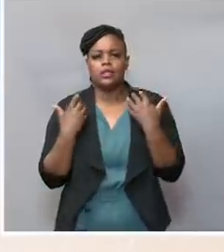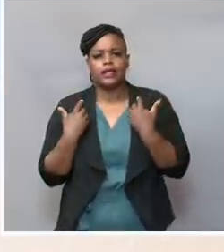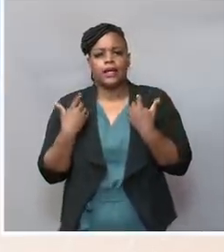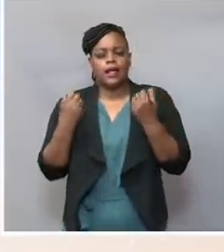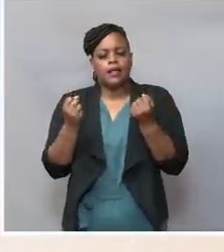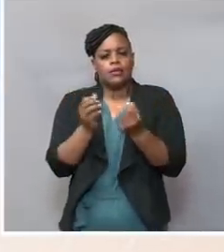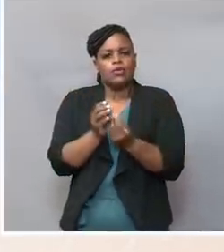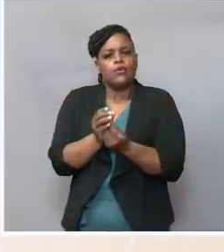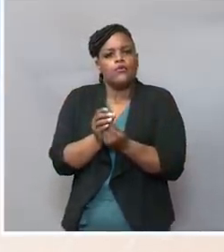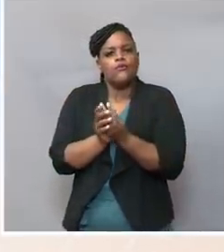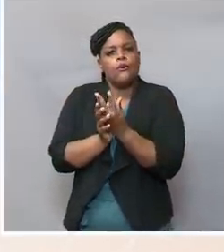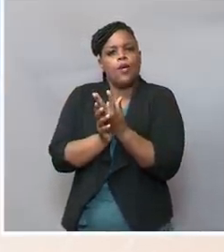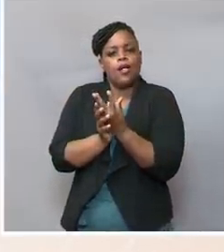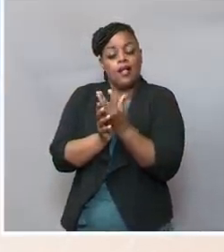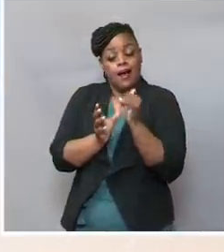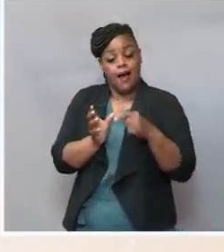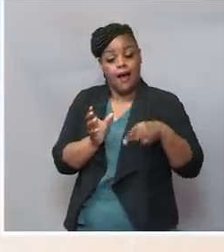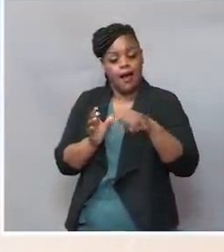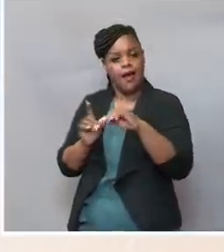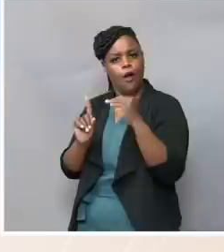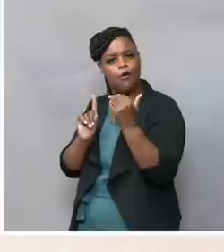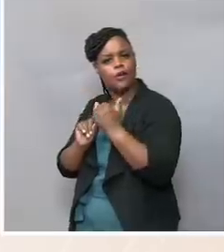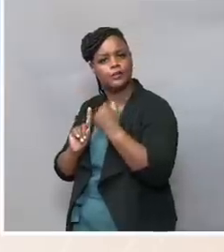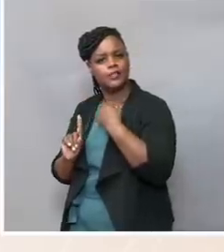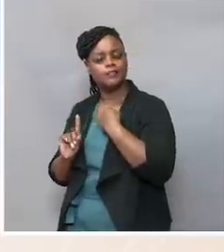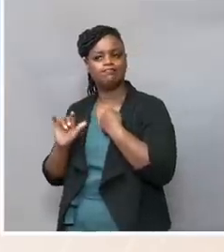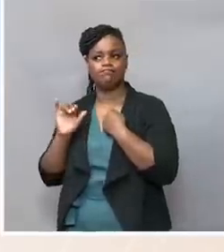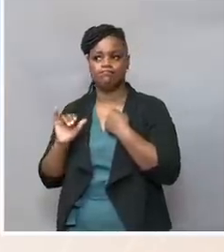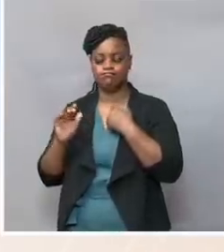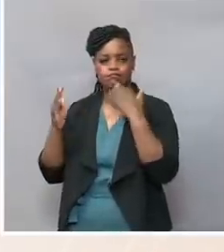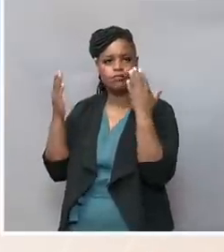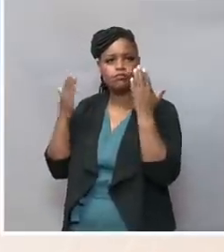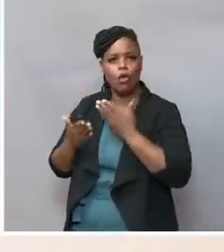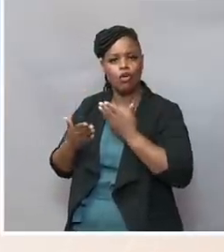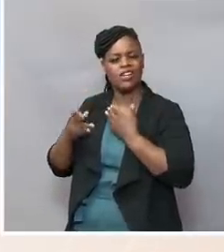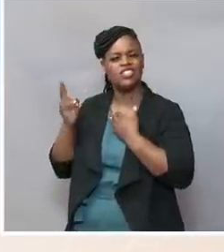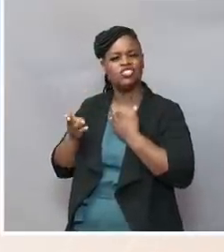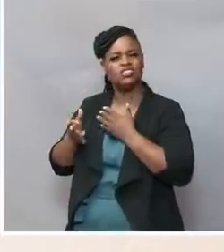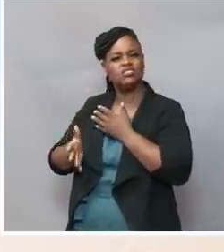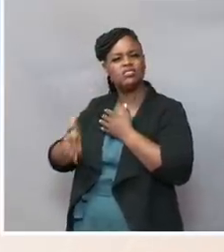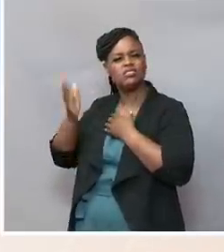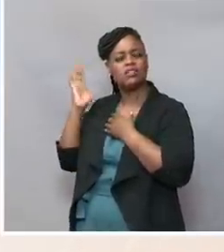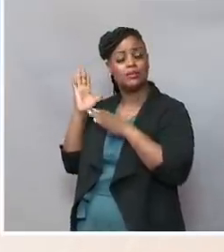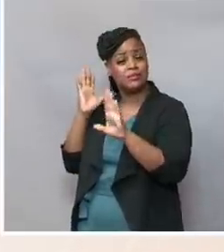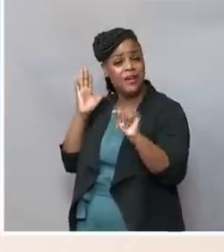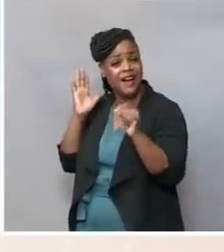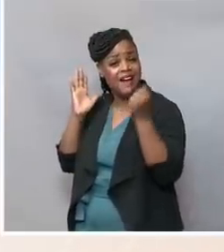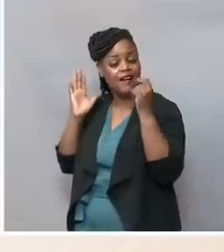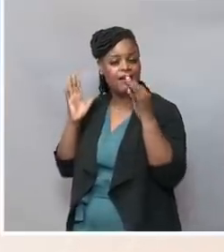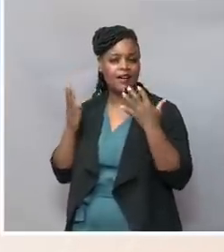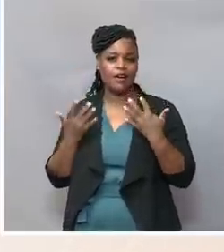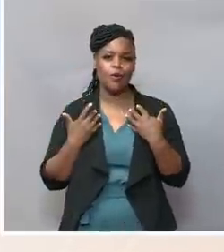in our history books, but also highlights the incredible strength and resilience of black communities.